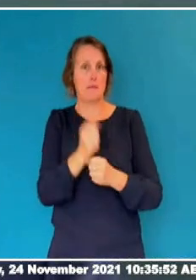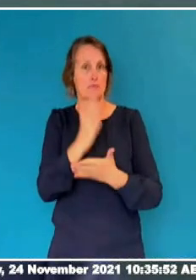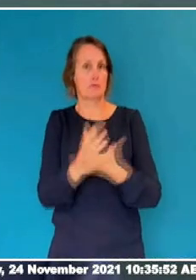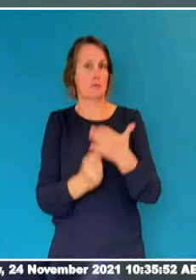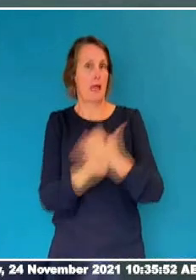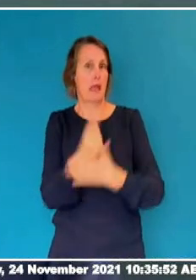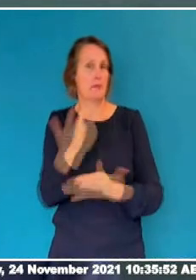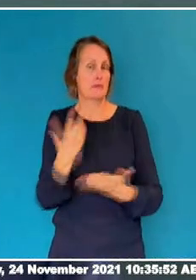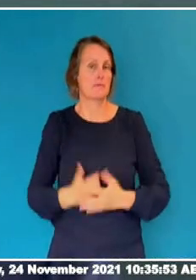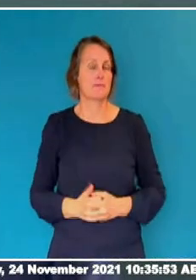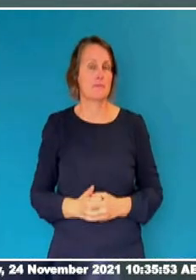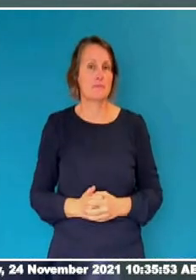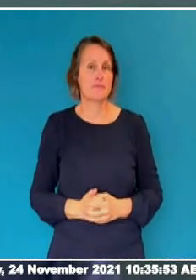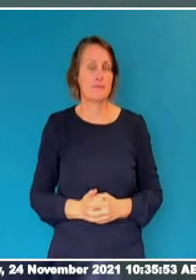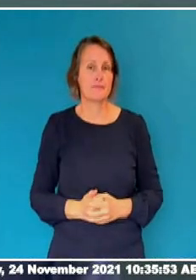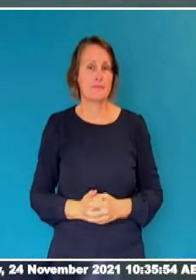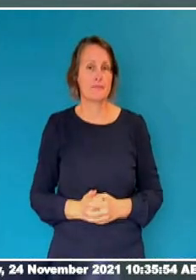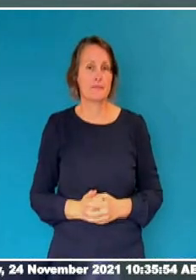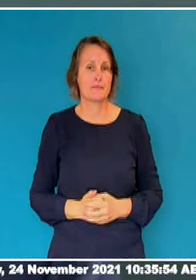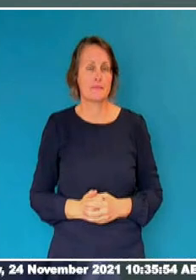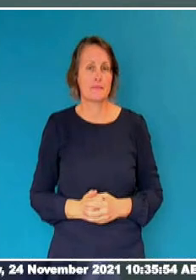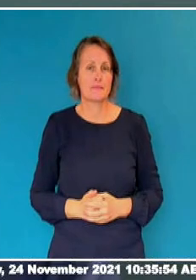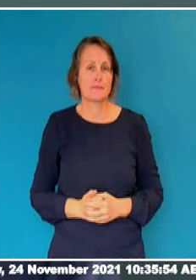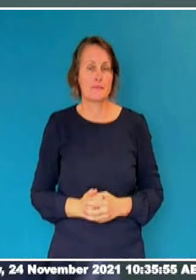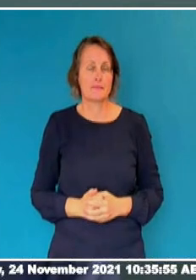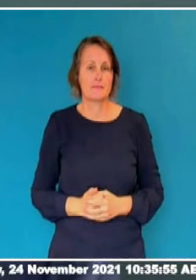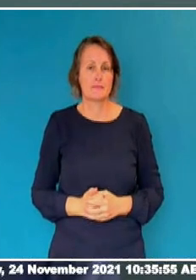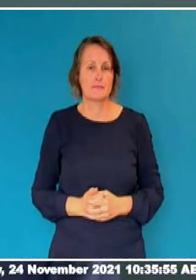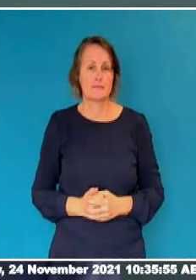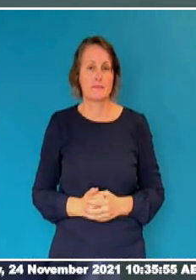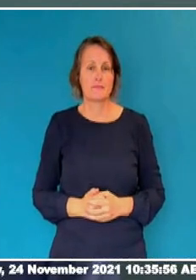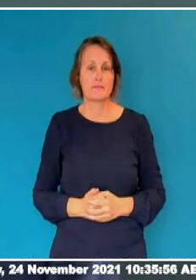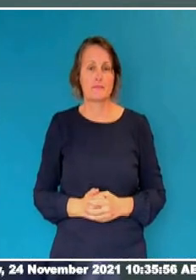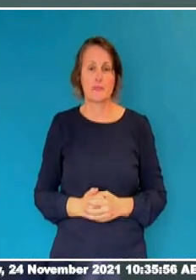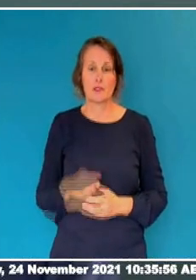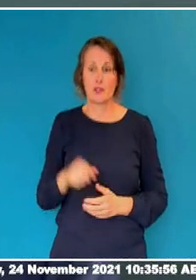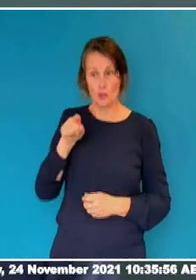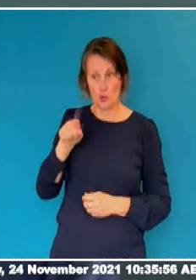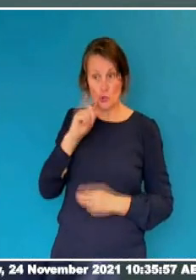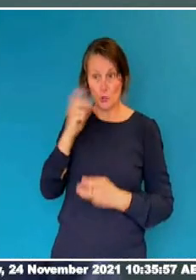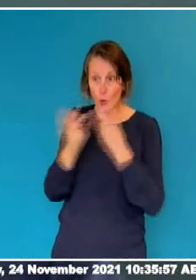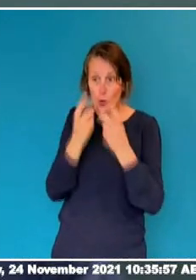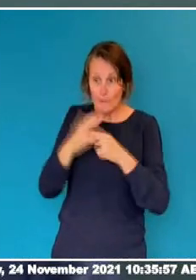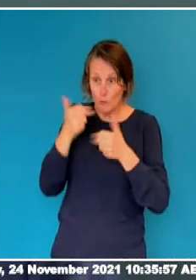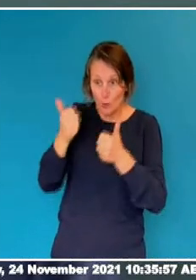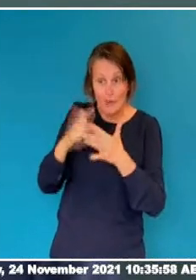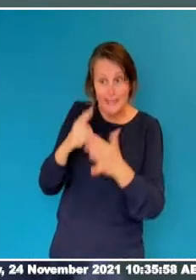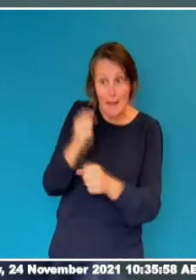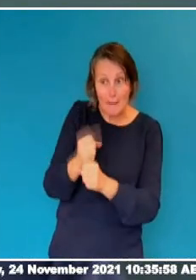in the course of our operations. May we take it you were looking for good examples? Of course.